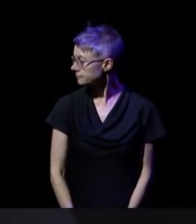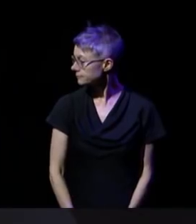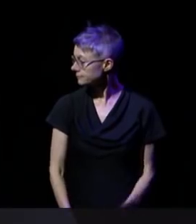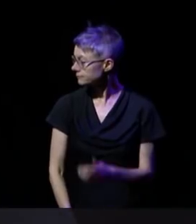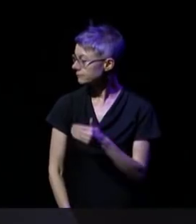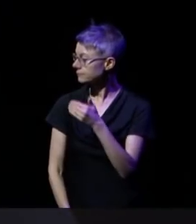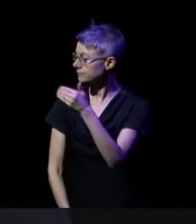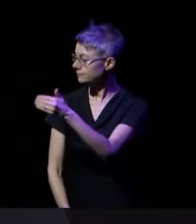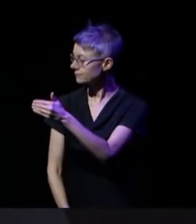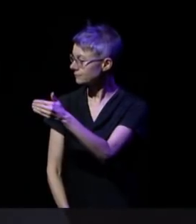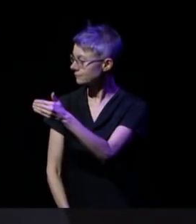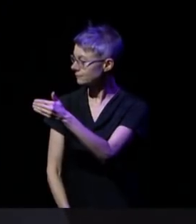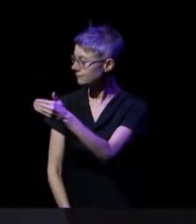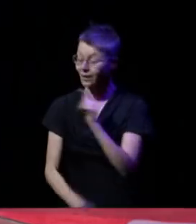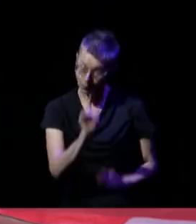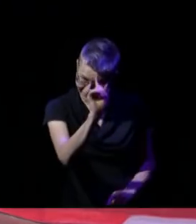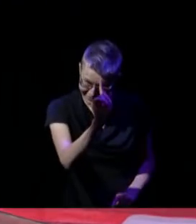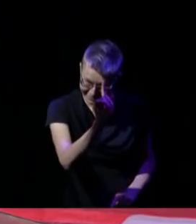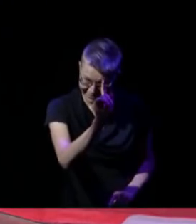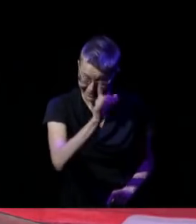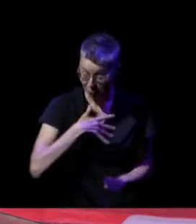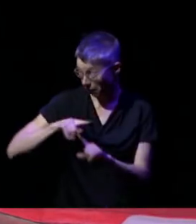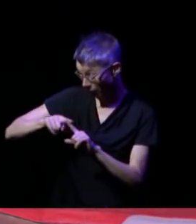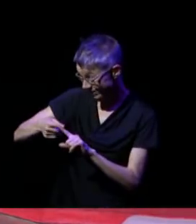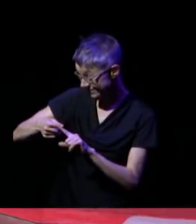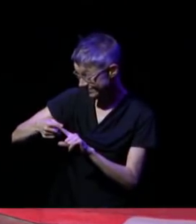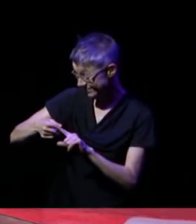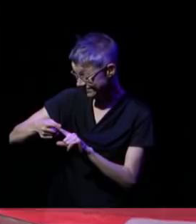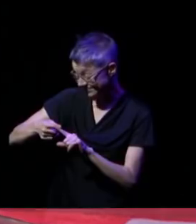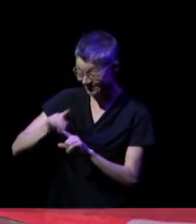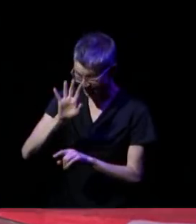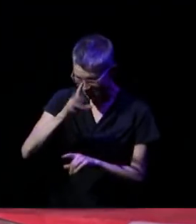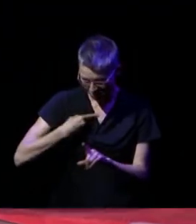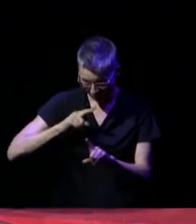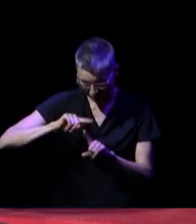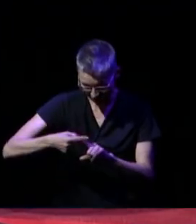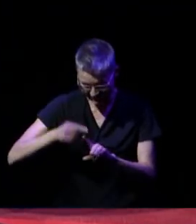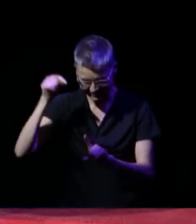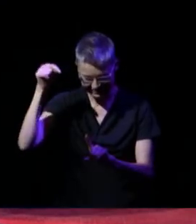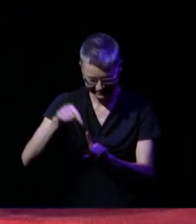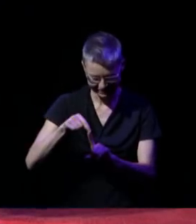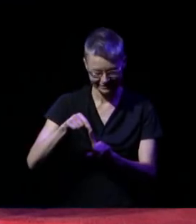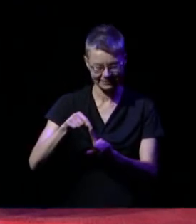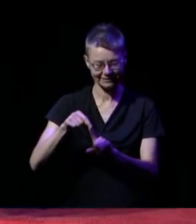How about... Oh, wait. But my point is, I'm so sorry. My point is that one of the things that I gleaned